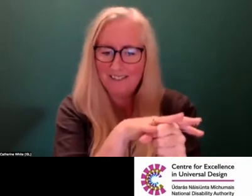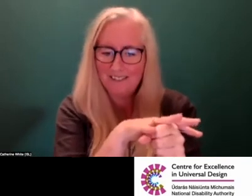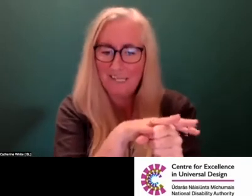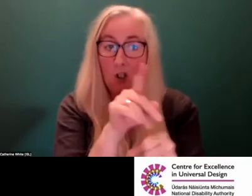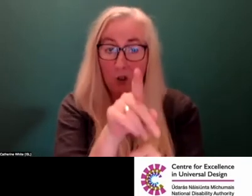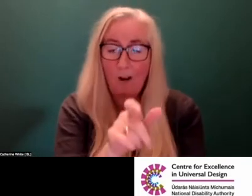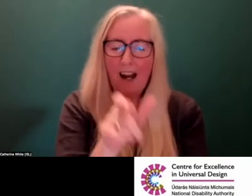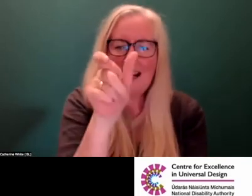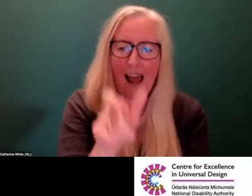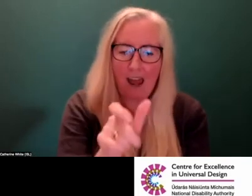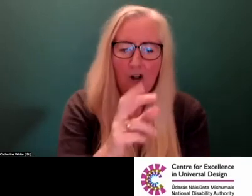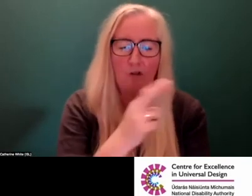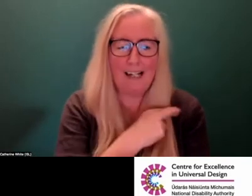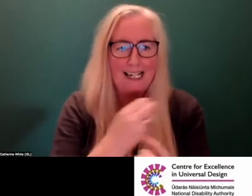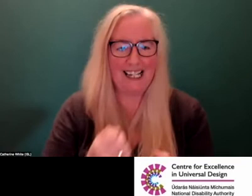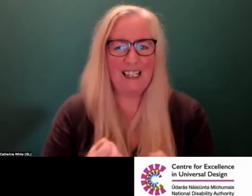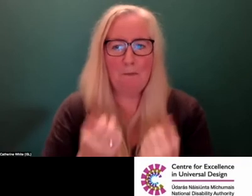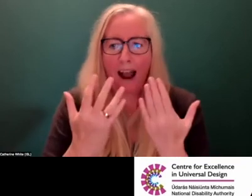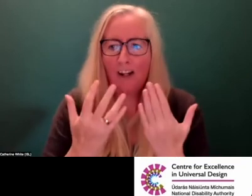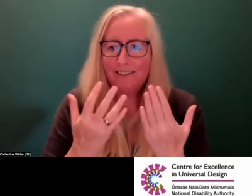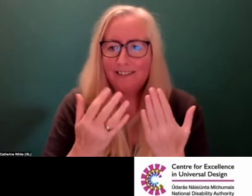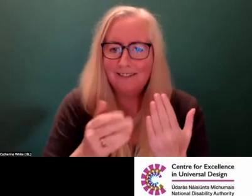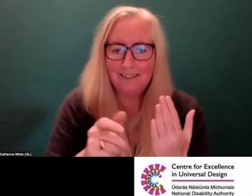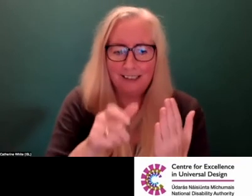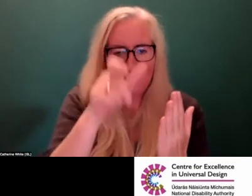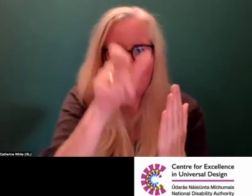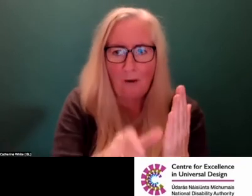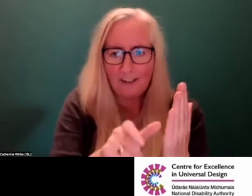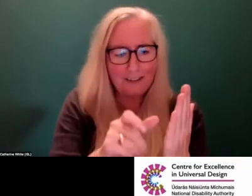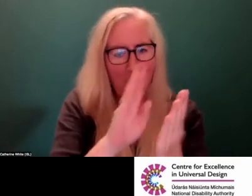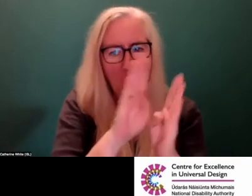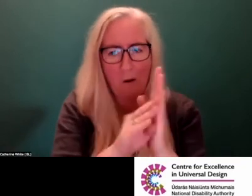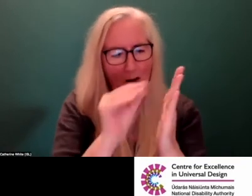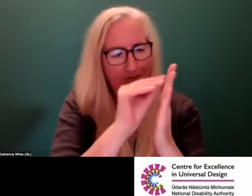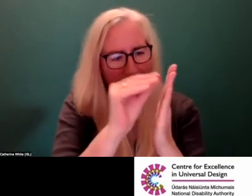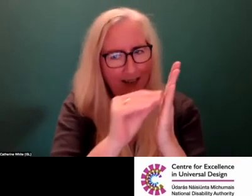And I think that the client really did inspire the brief, to be able to